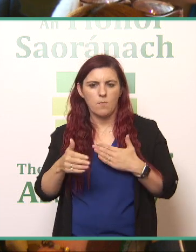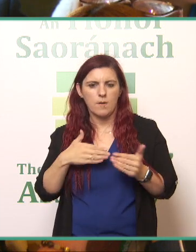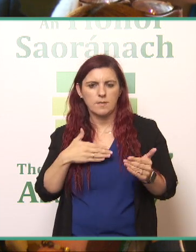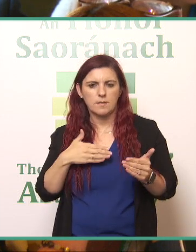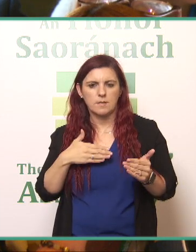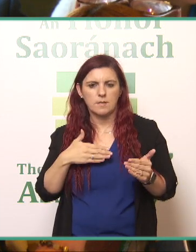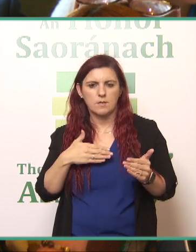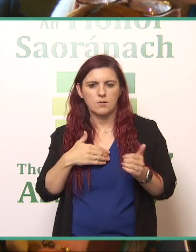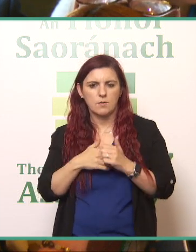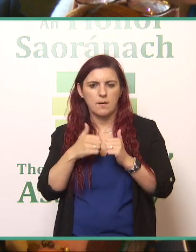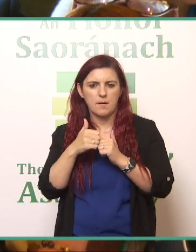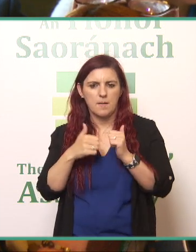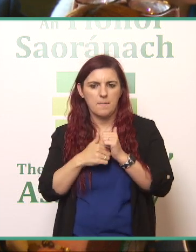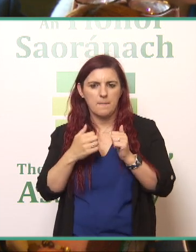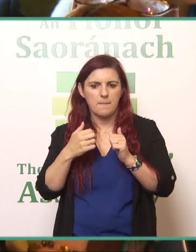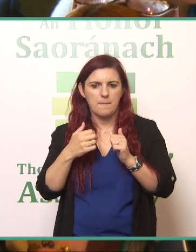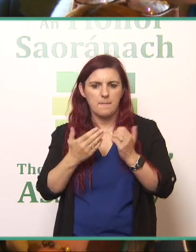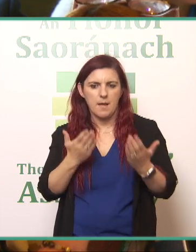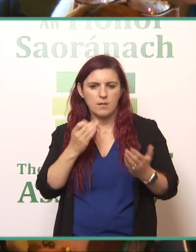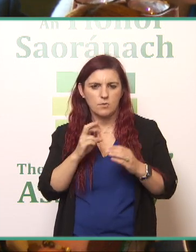renewable energy strategies policies with